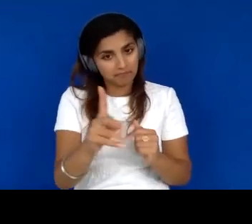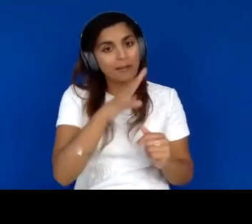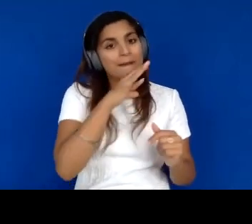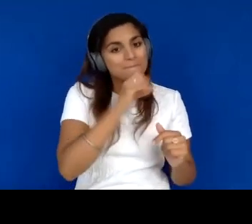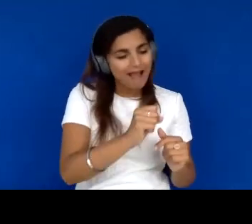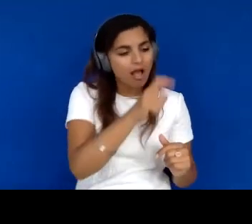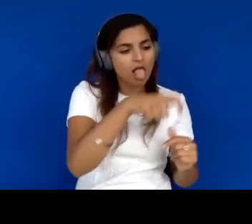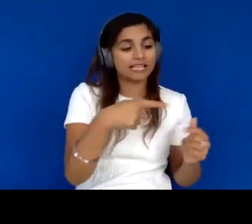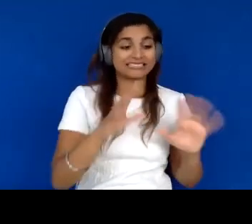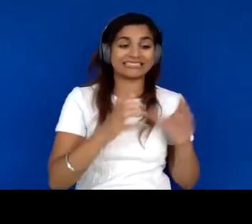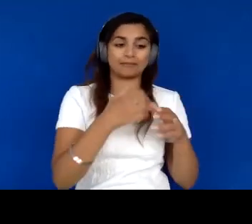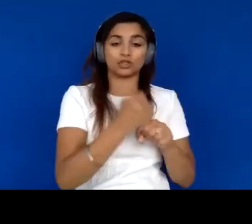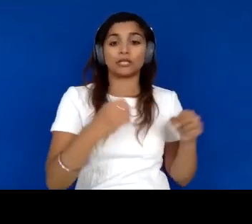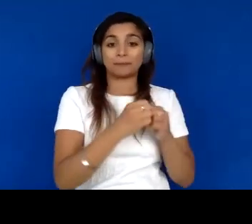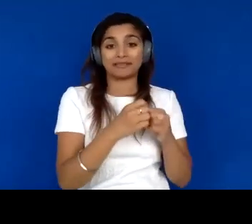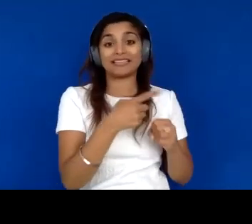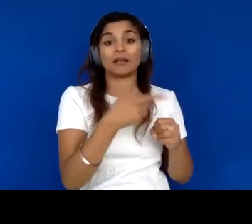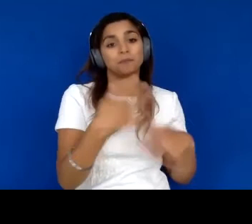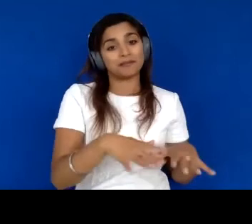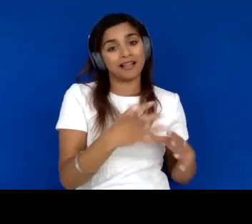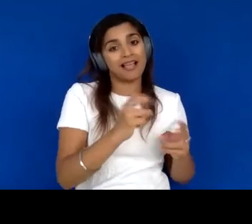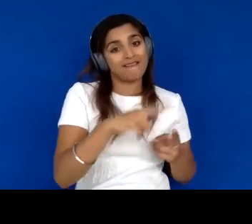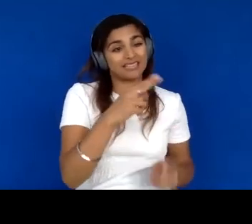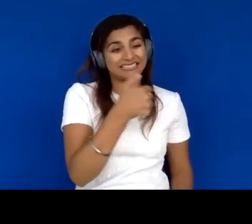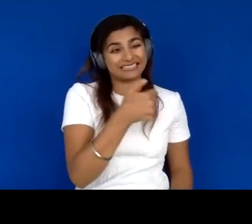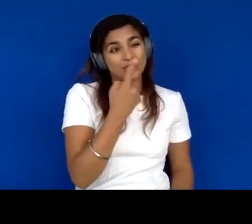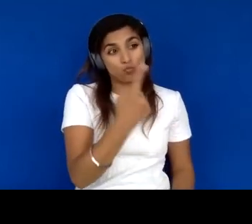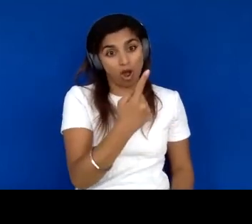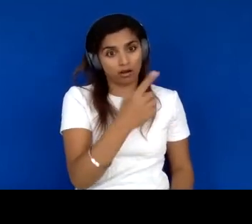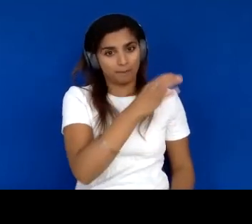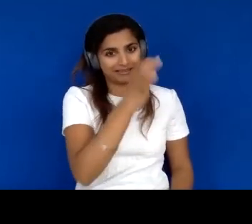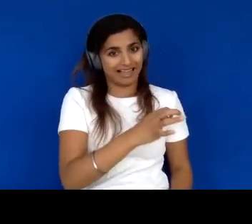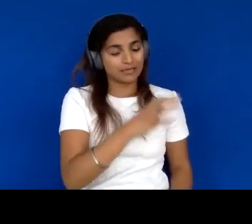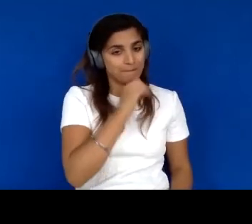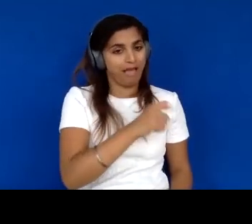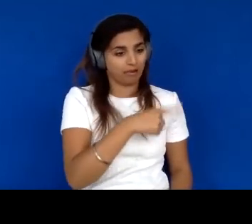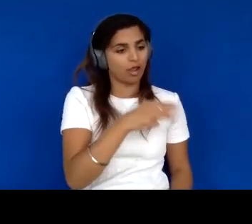to 39 percent I would argue that without equal public representation women are